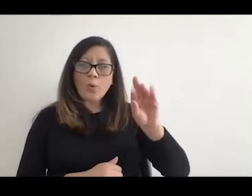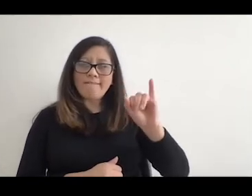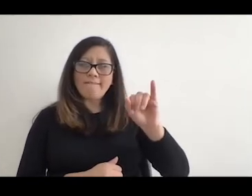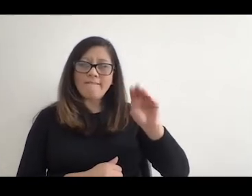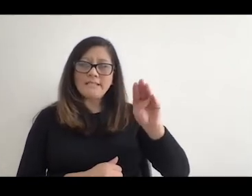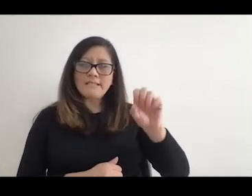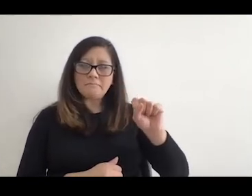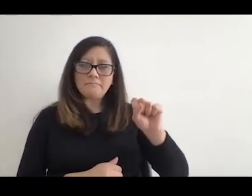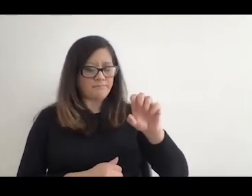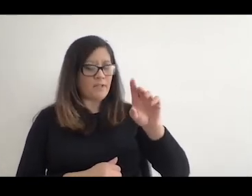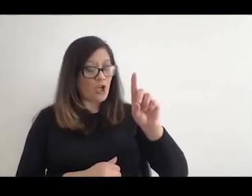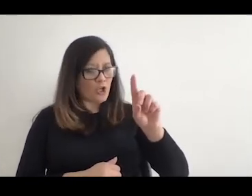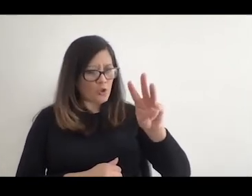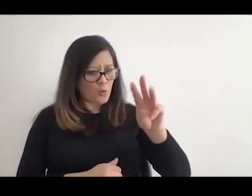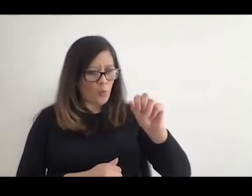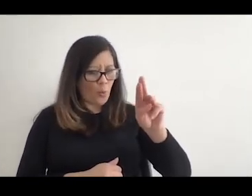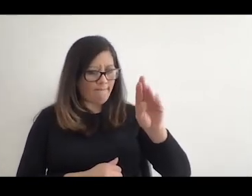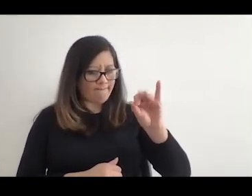there is this idea that.